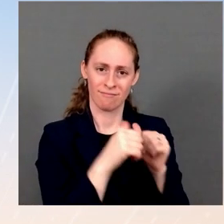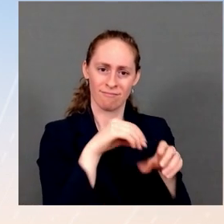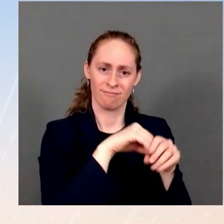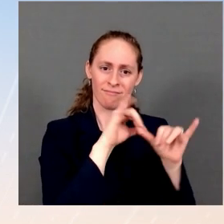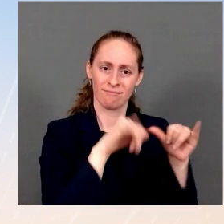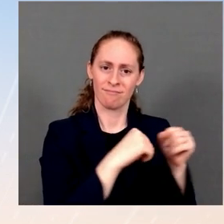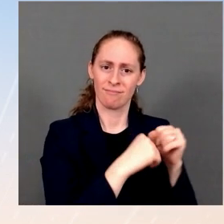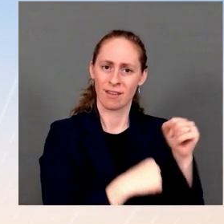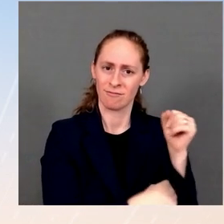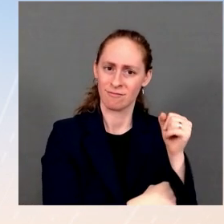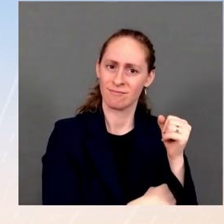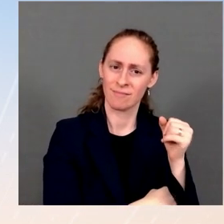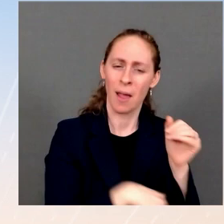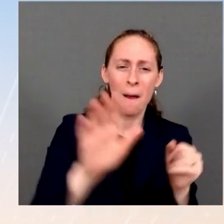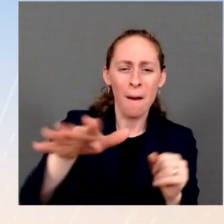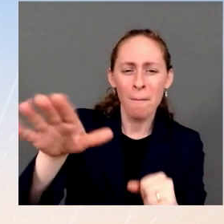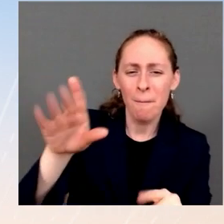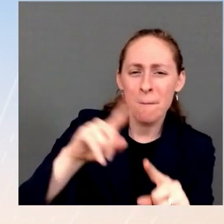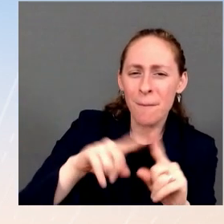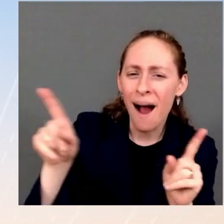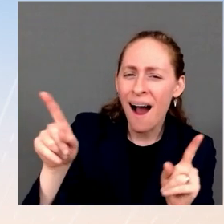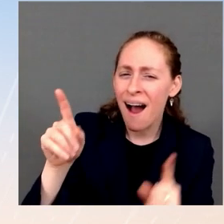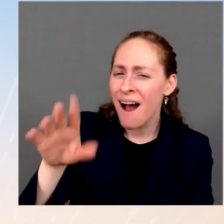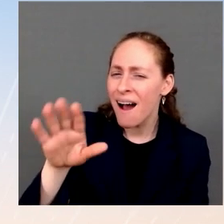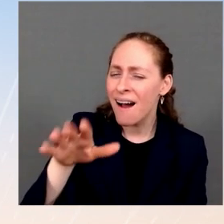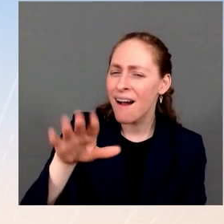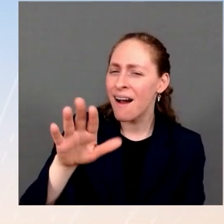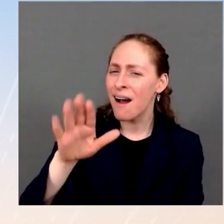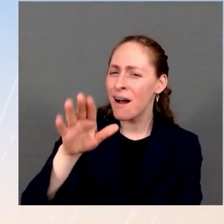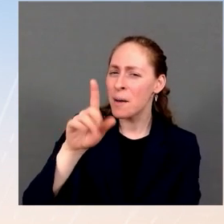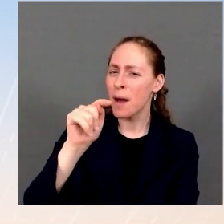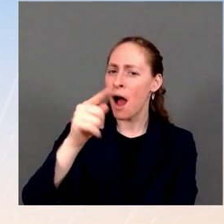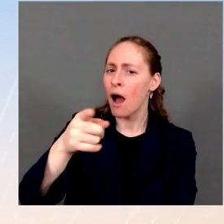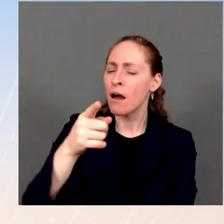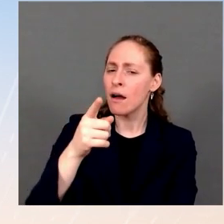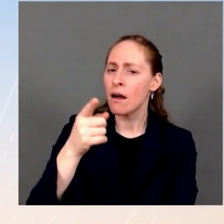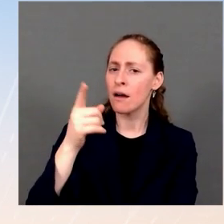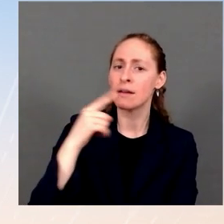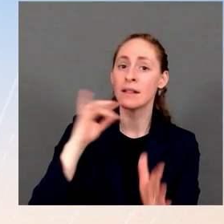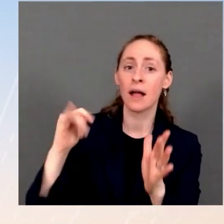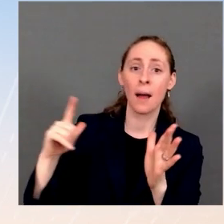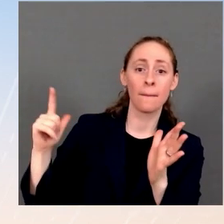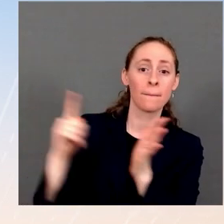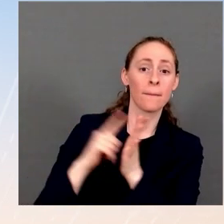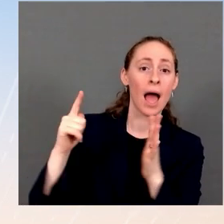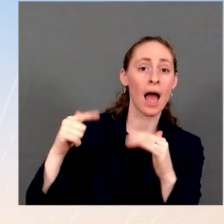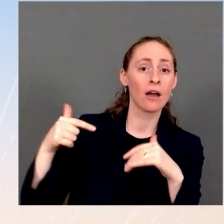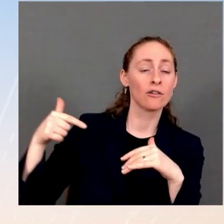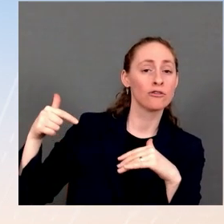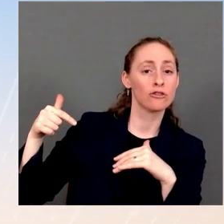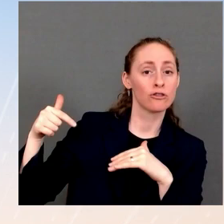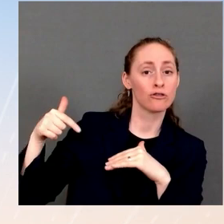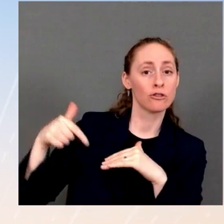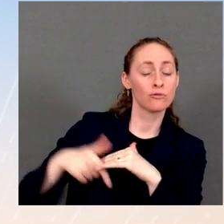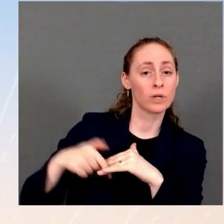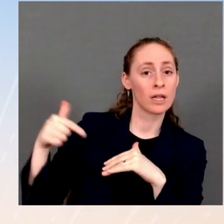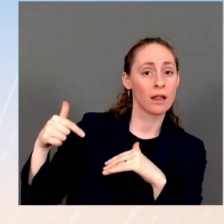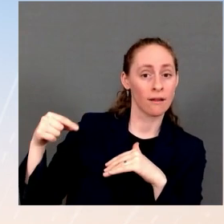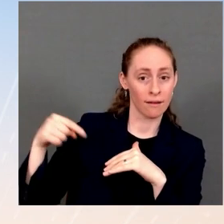So, I mean, how significant of a loss would that be and can you still achieve your climate goals if that is left out? Mr. Zaidi: So, I think I'm going to let Karine